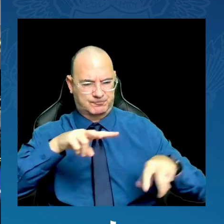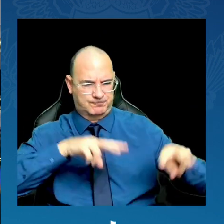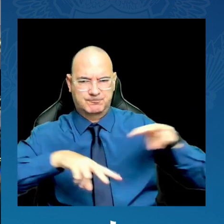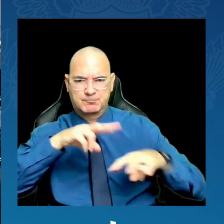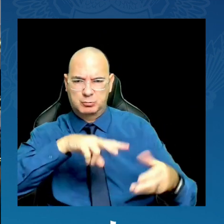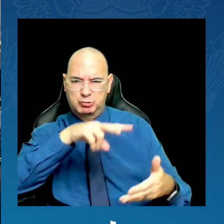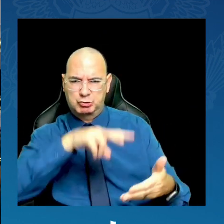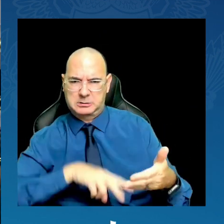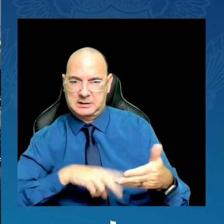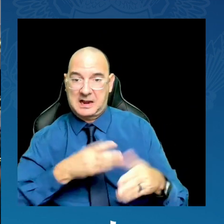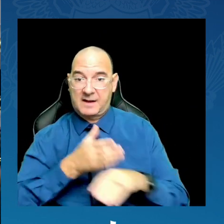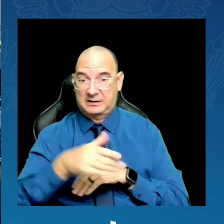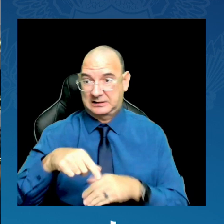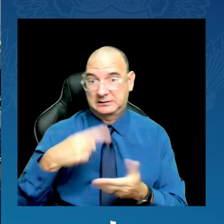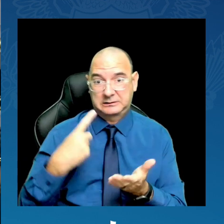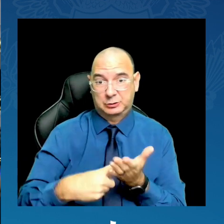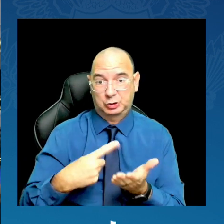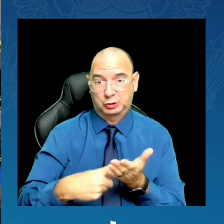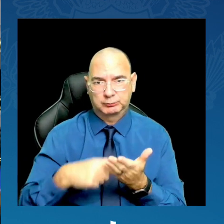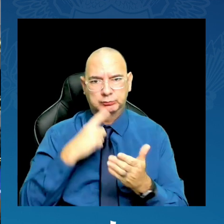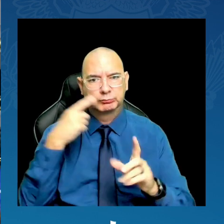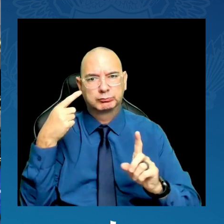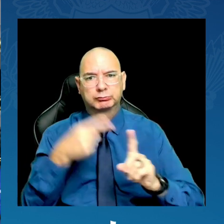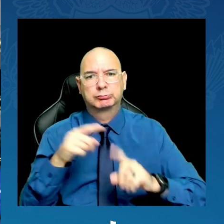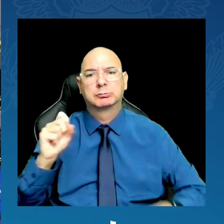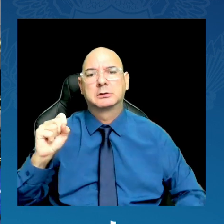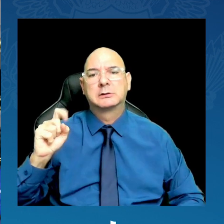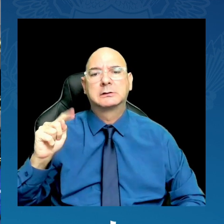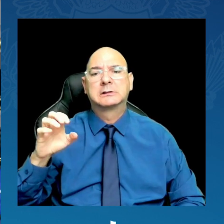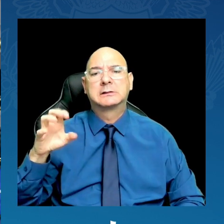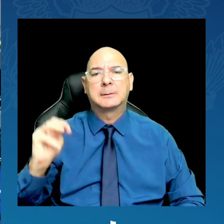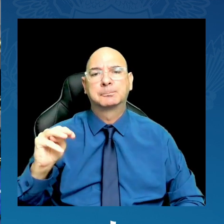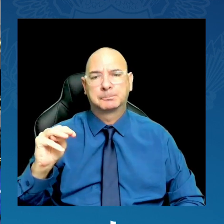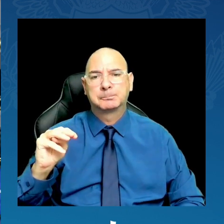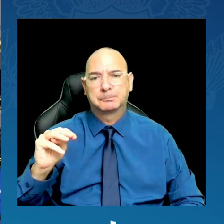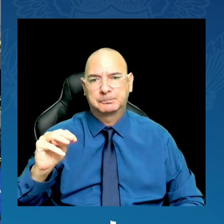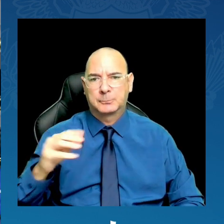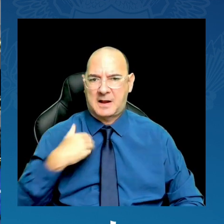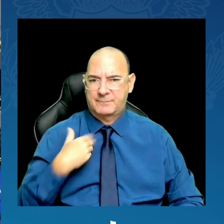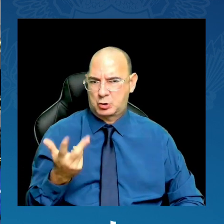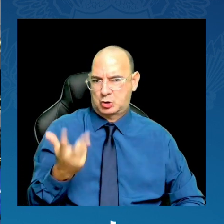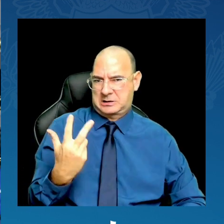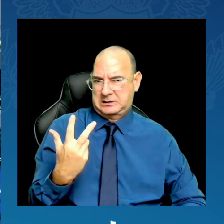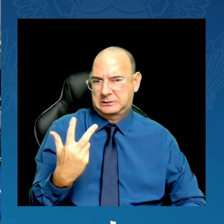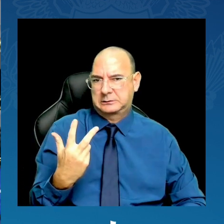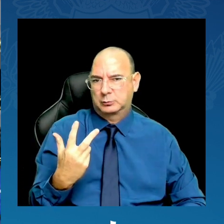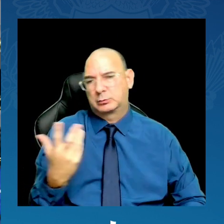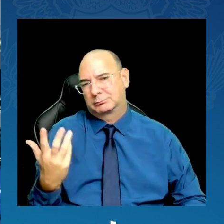there are in essence, three are two well, three actually new initiatives that I'd like to see.